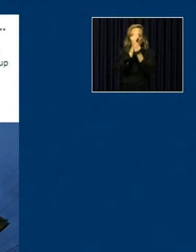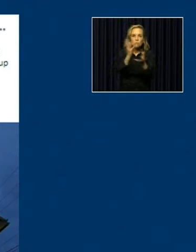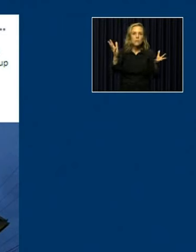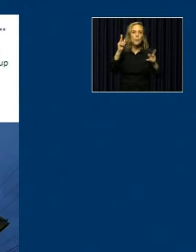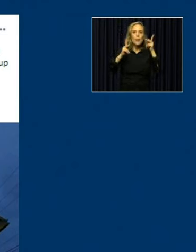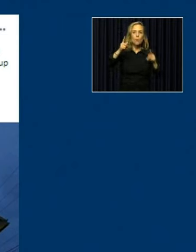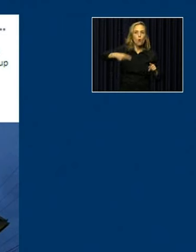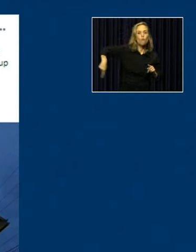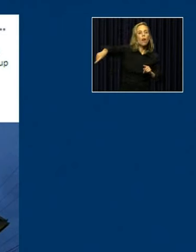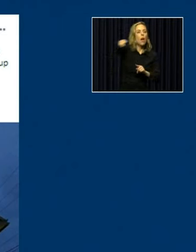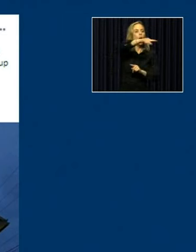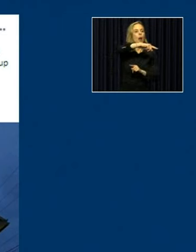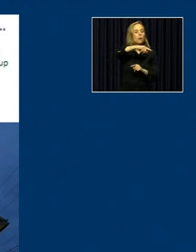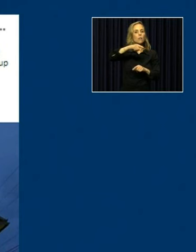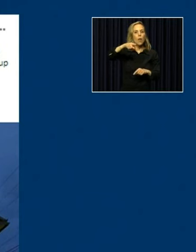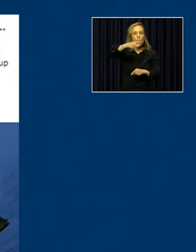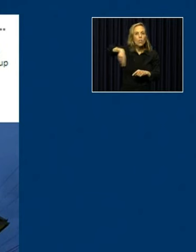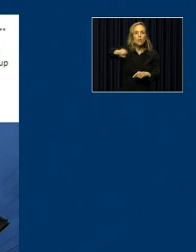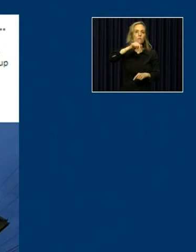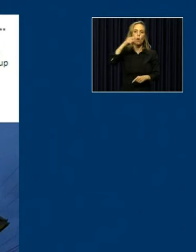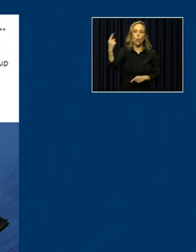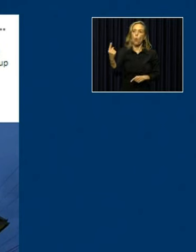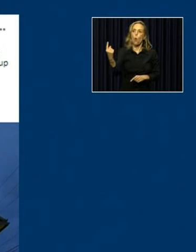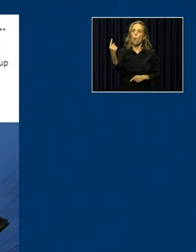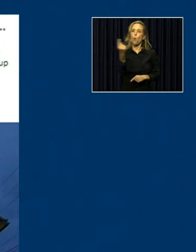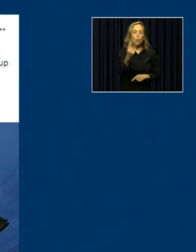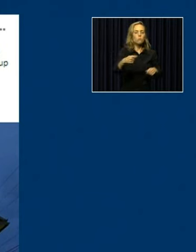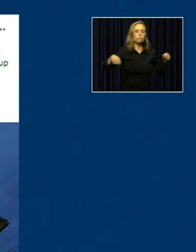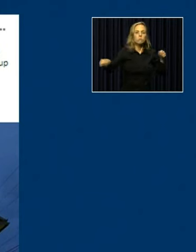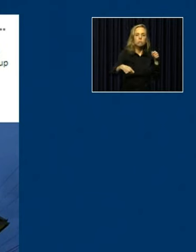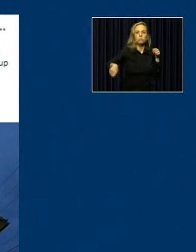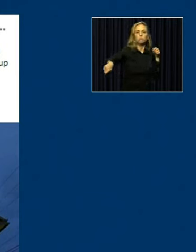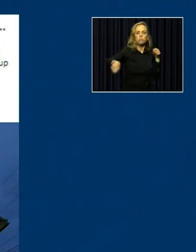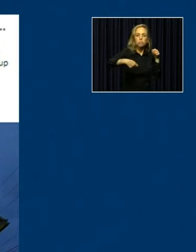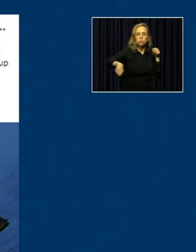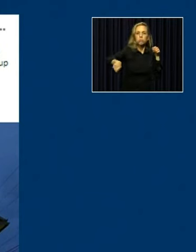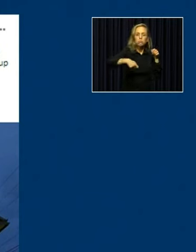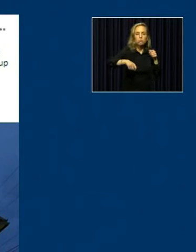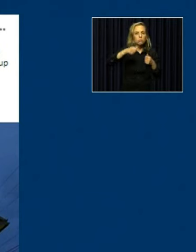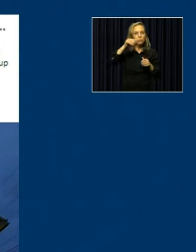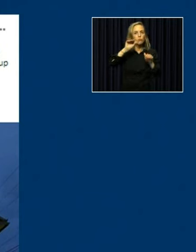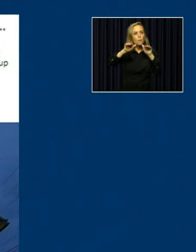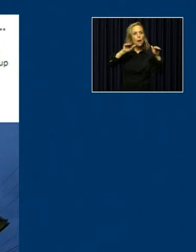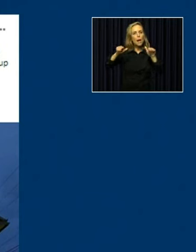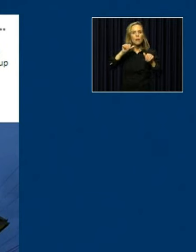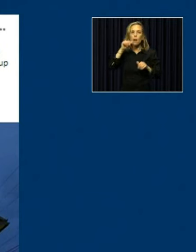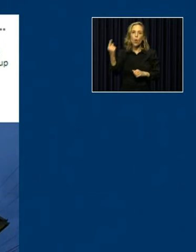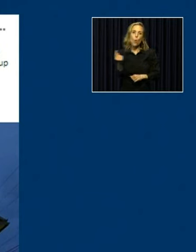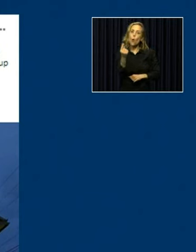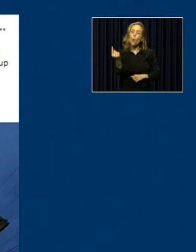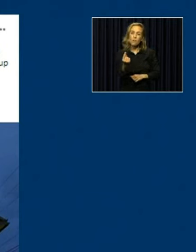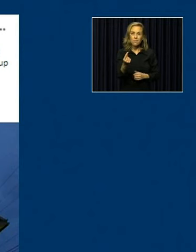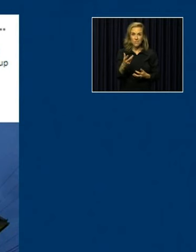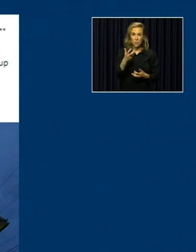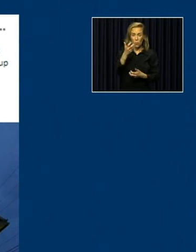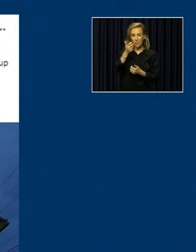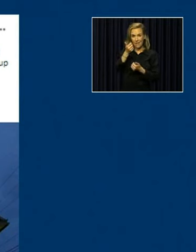THIS IS THE TIME WHERE WE DO WHAT IT TAKES TO PROTECT THE PEOPLE AROUND US. AND WE HAVE SHOWN YOU A COUPLE